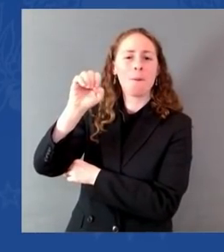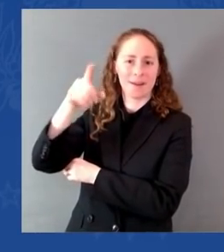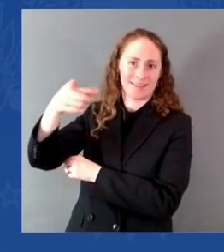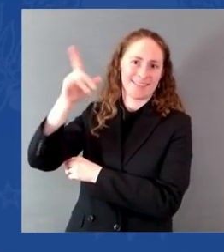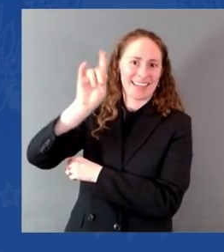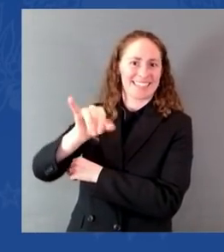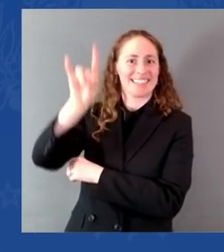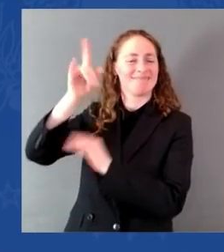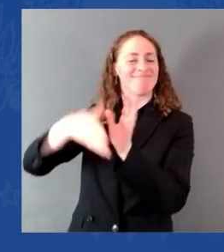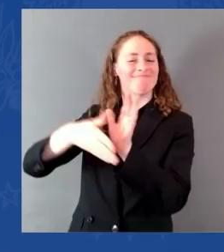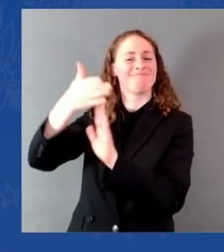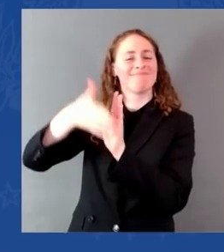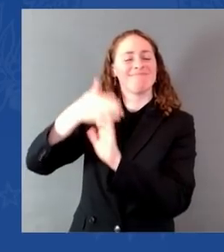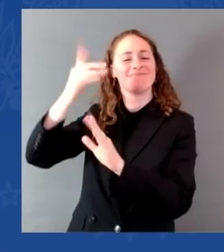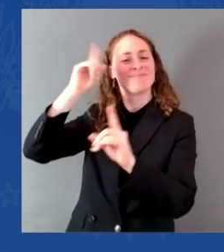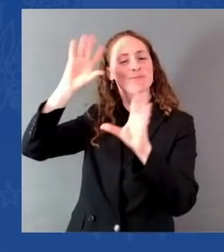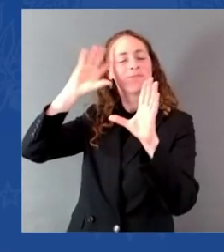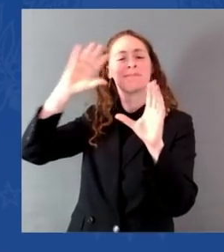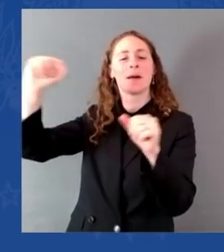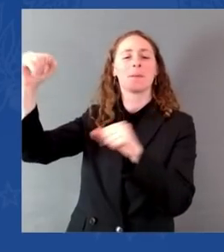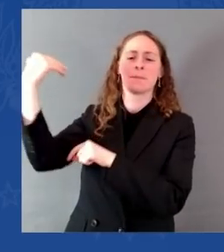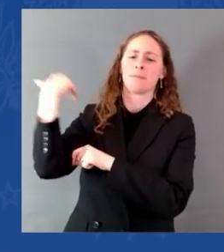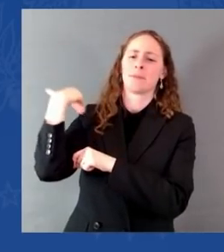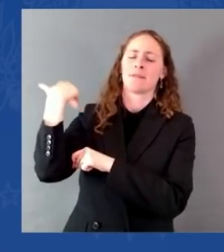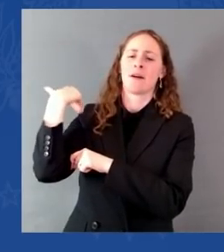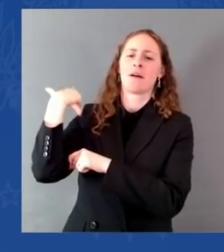of calling him a friend, Bob Dole was an American giant.